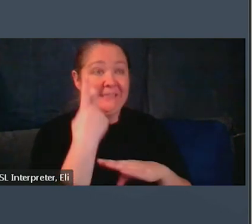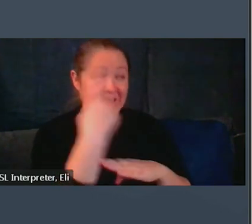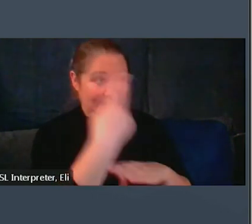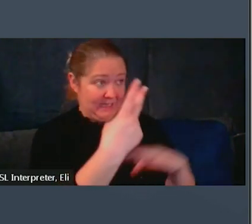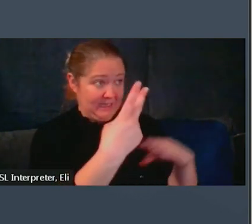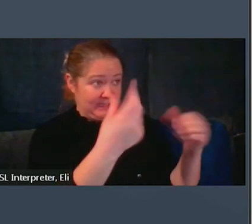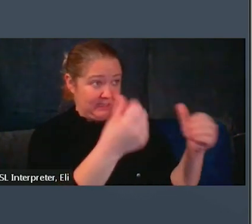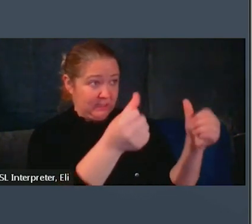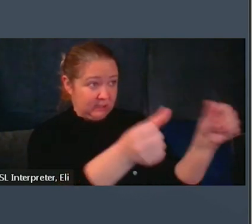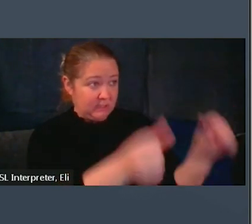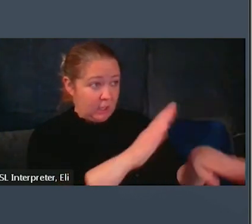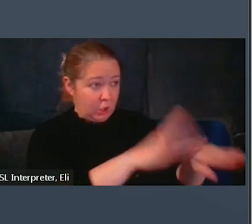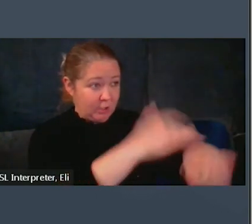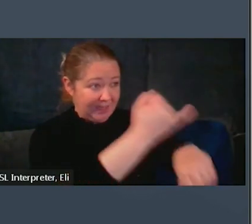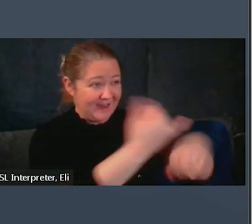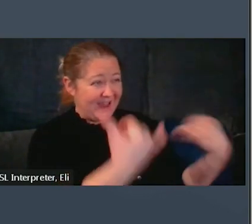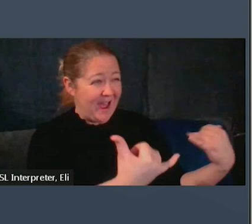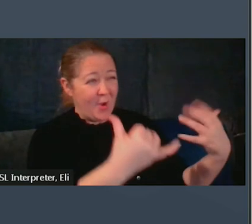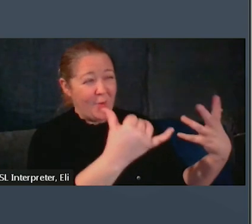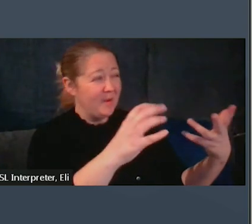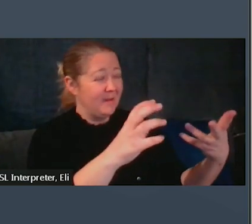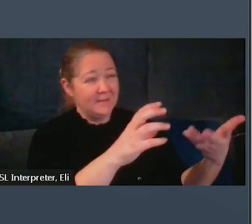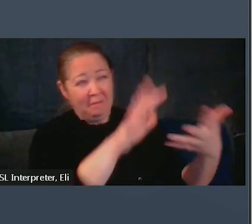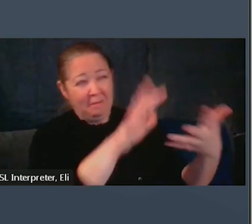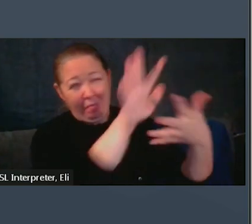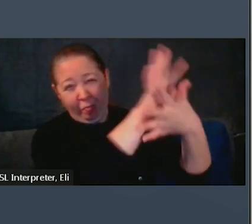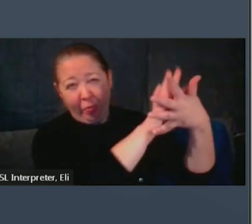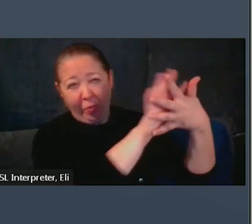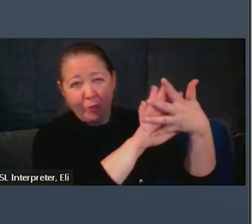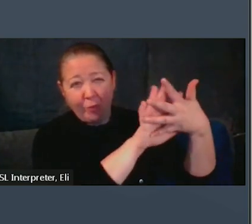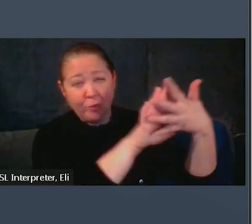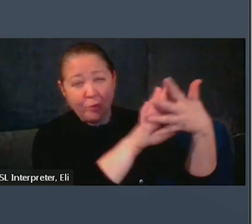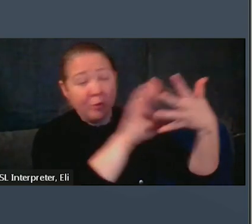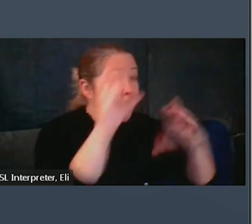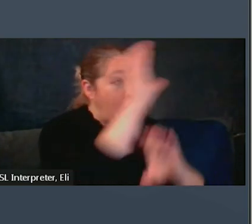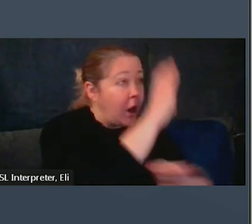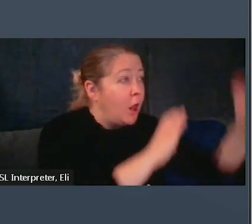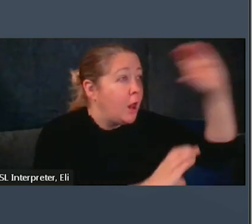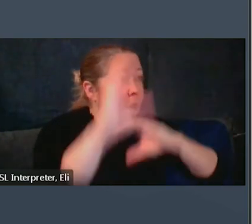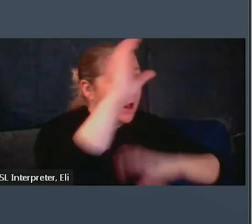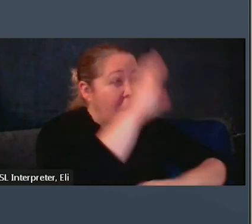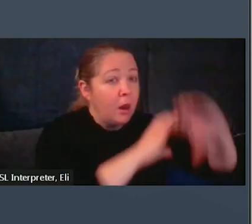You have to be intentionally looking for that sign, which indicates what the structure is.